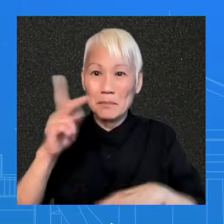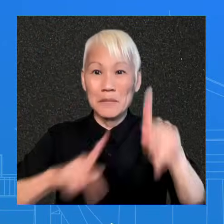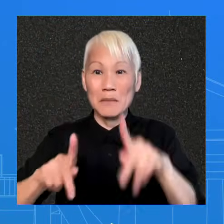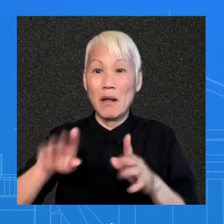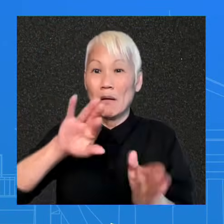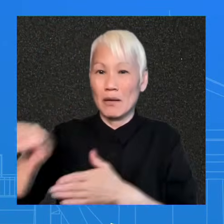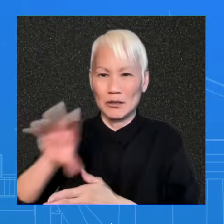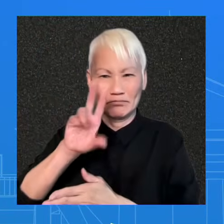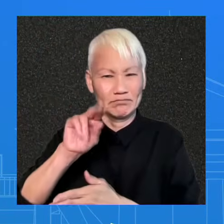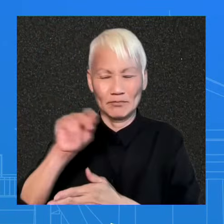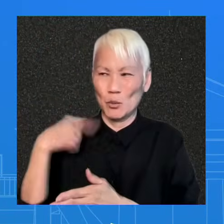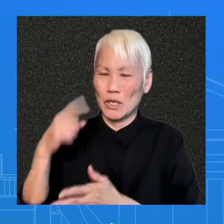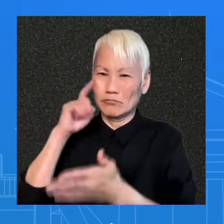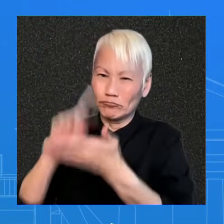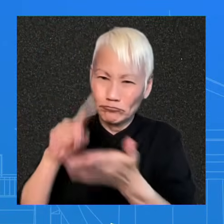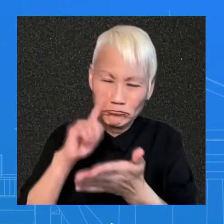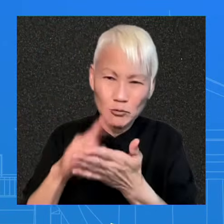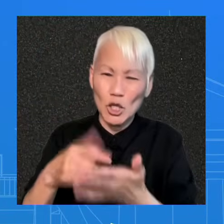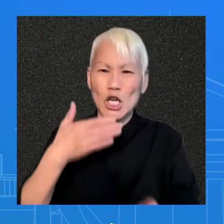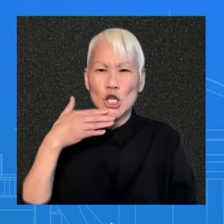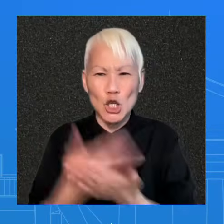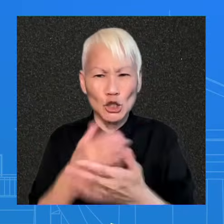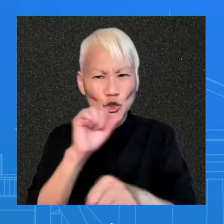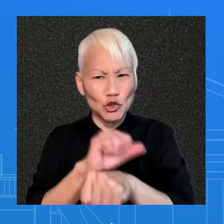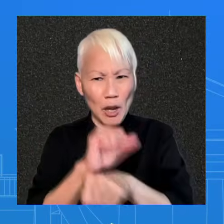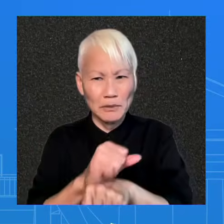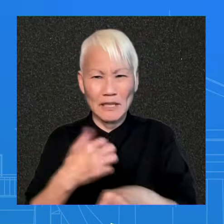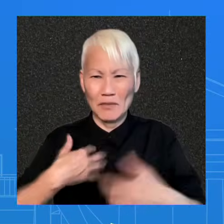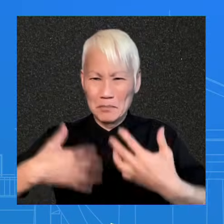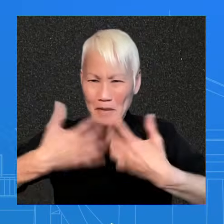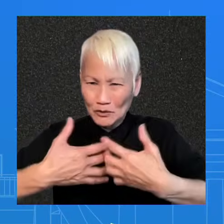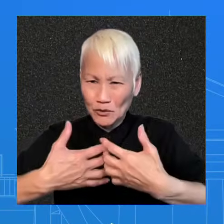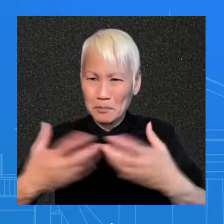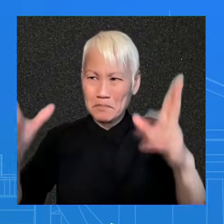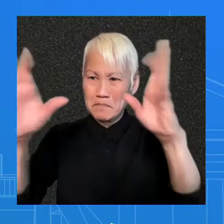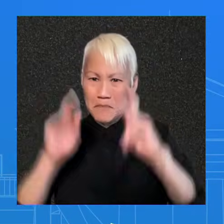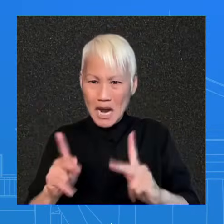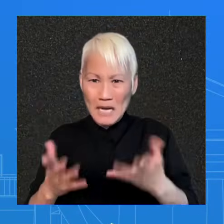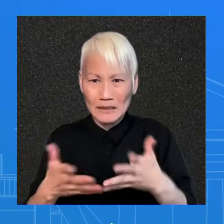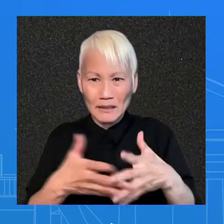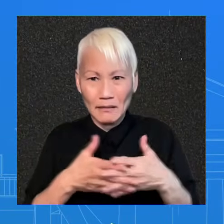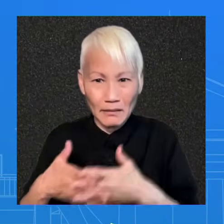like we have manufacturing come back to --to America. And we see that. We see those investment.